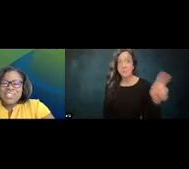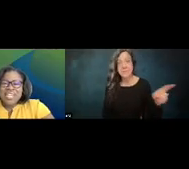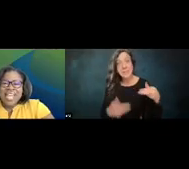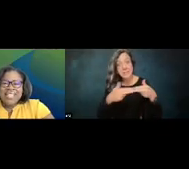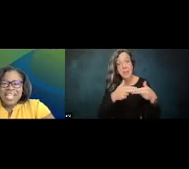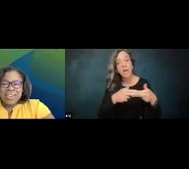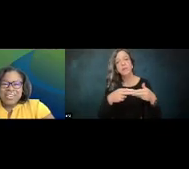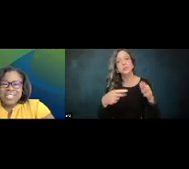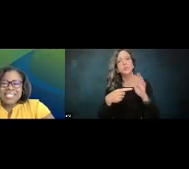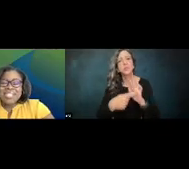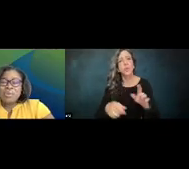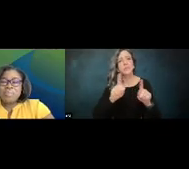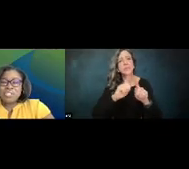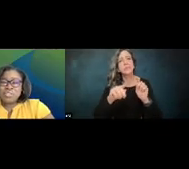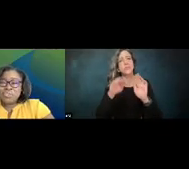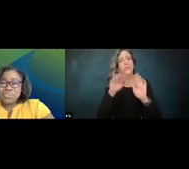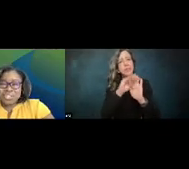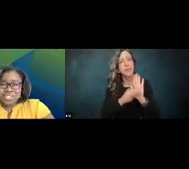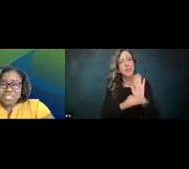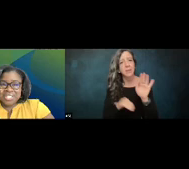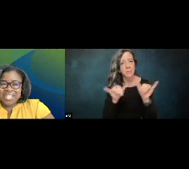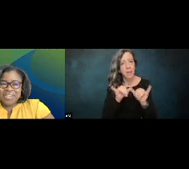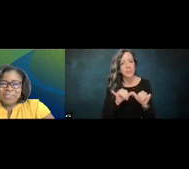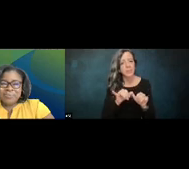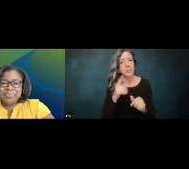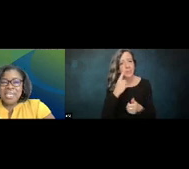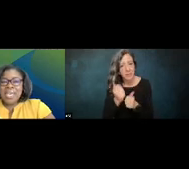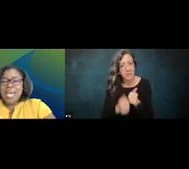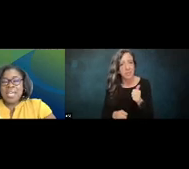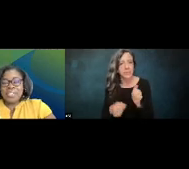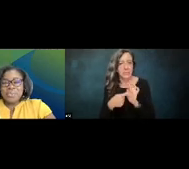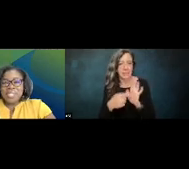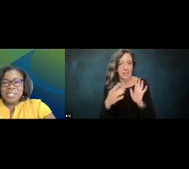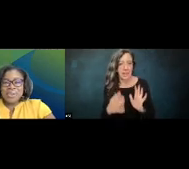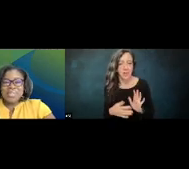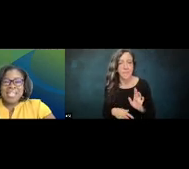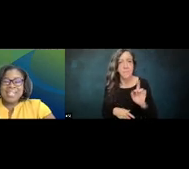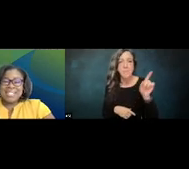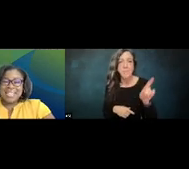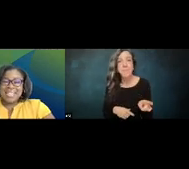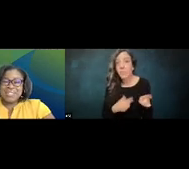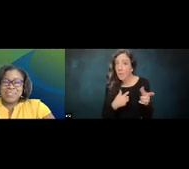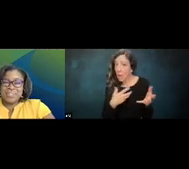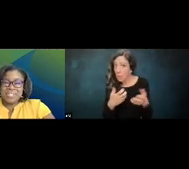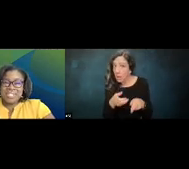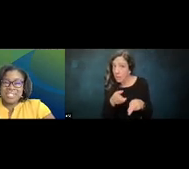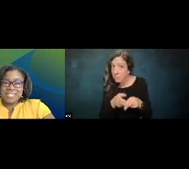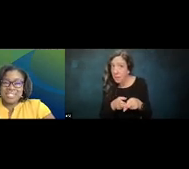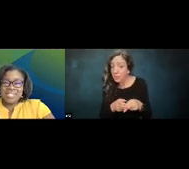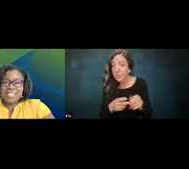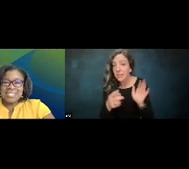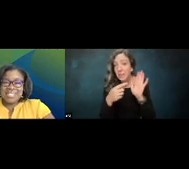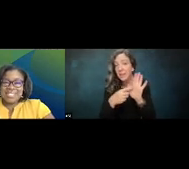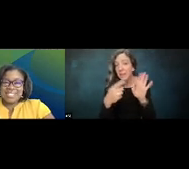us a look at the areas that are measured for each indicator. I do want to note that indicators 15,